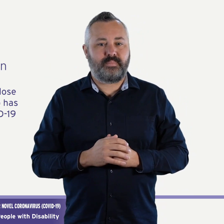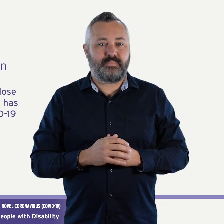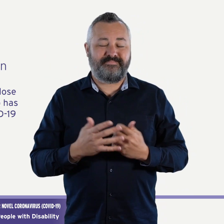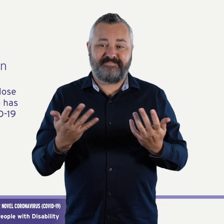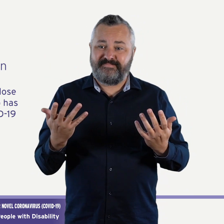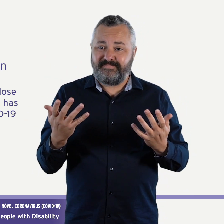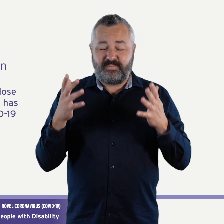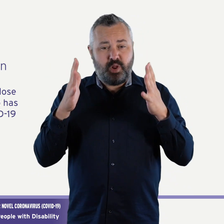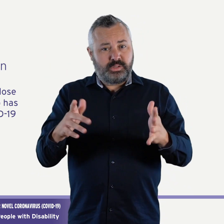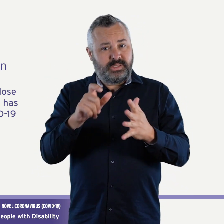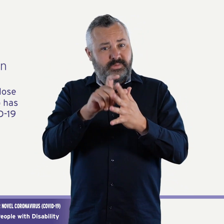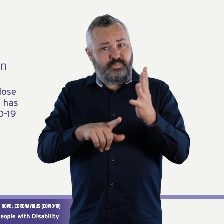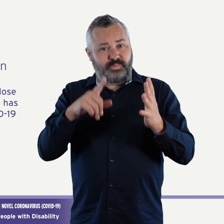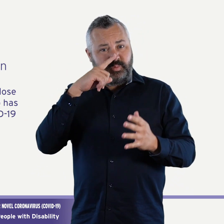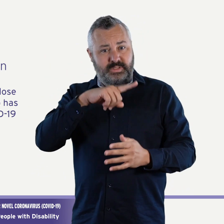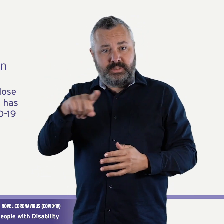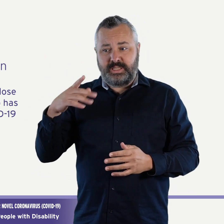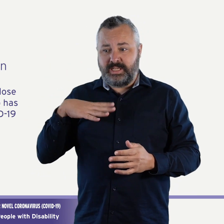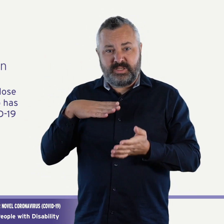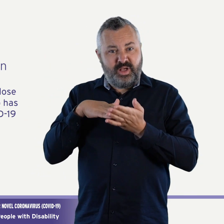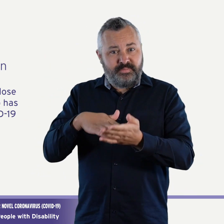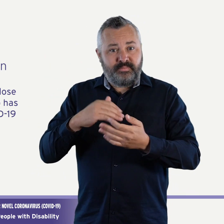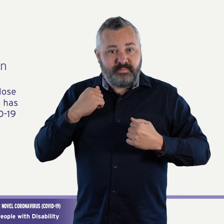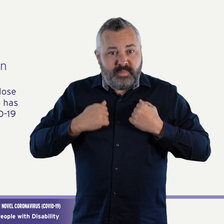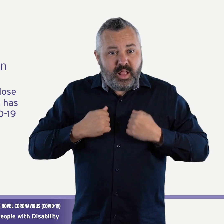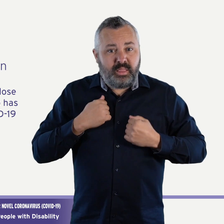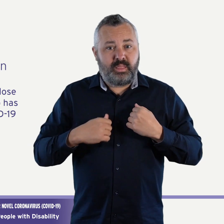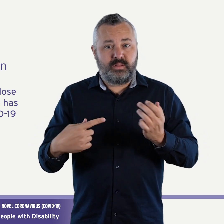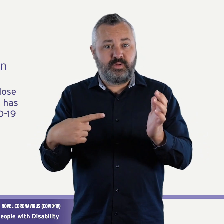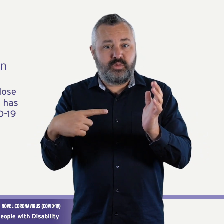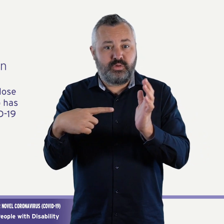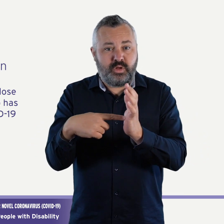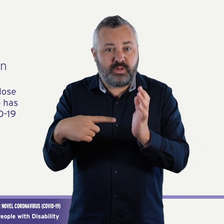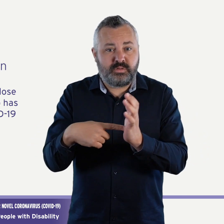Lots of Australians with disability required assistance with one or more activities.